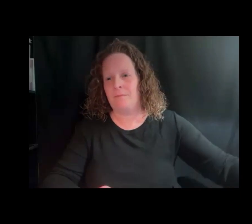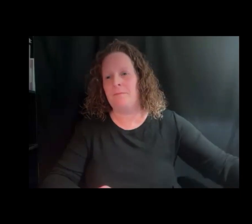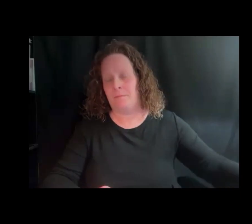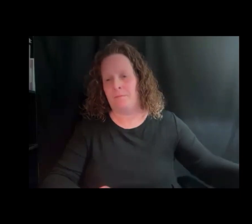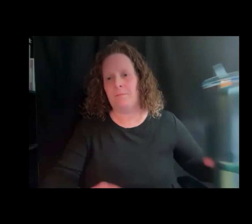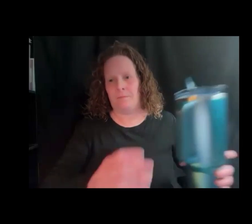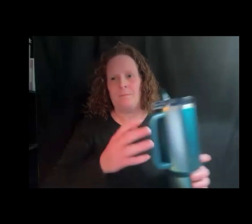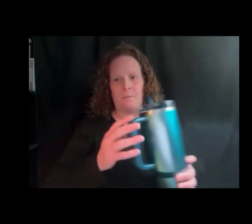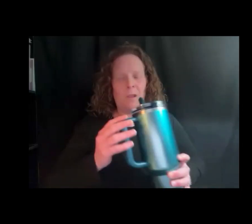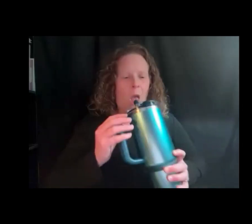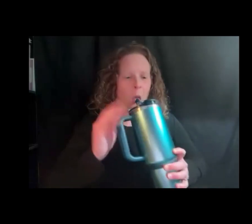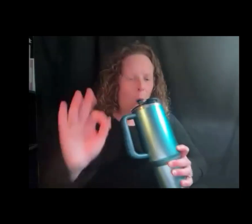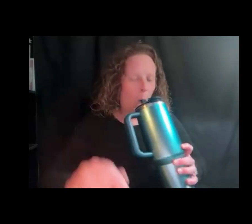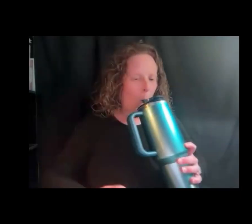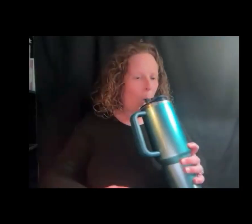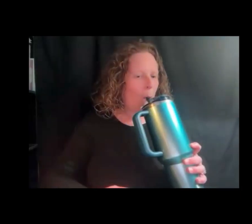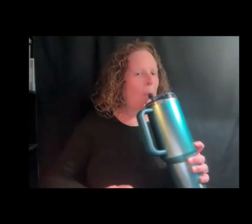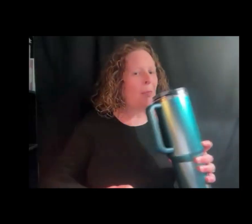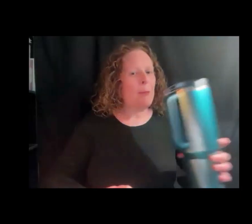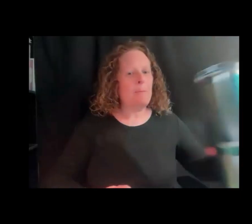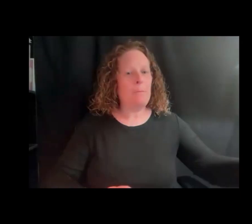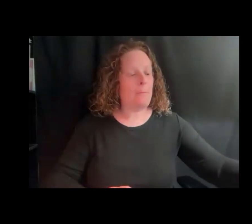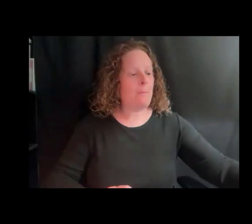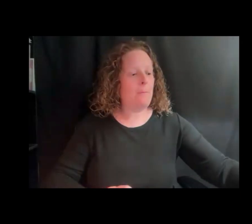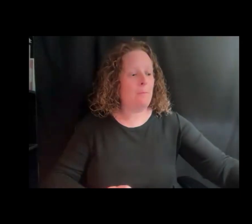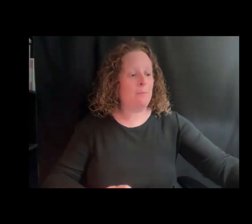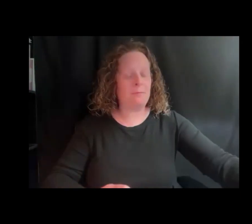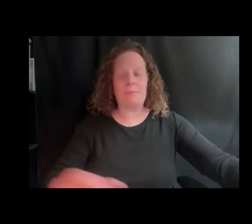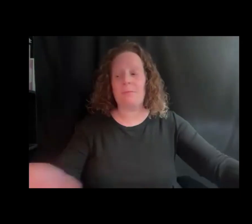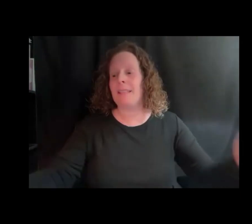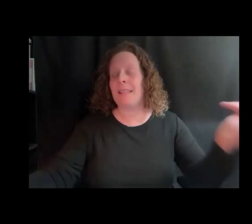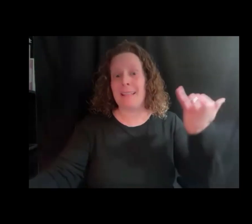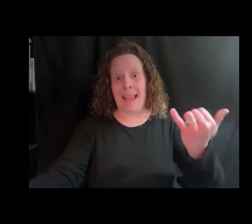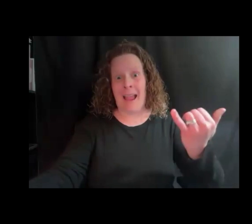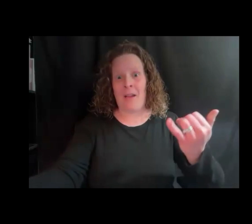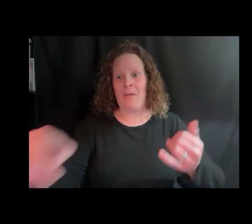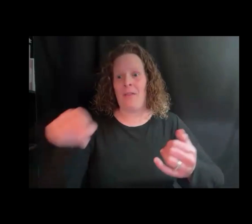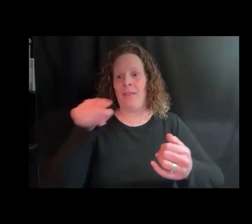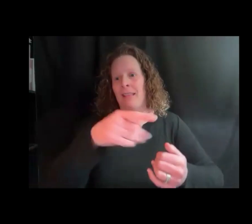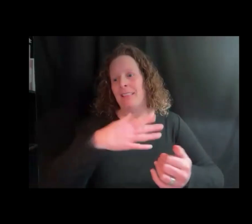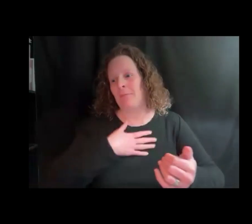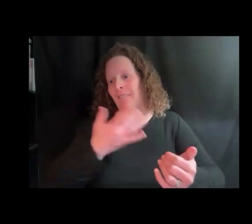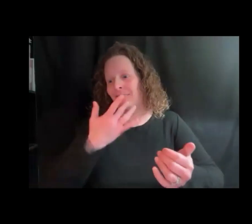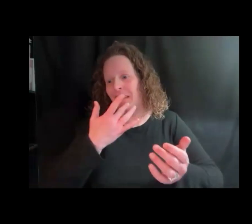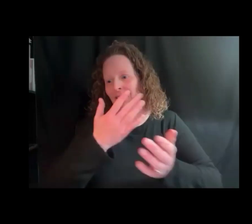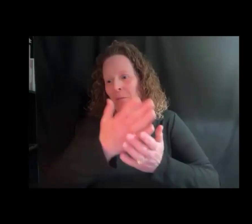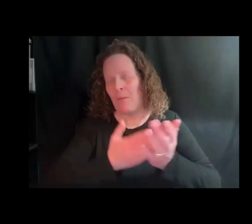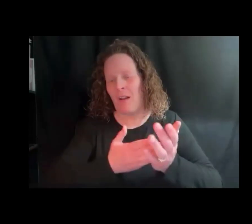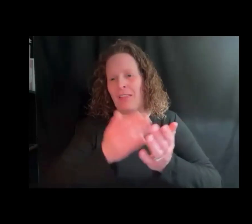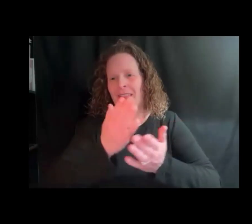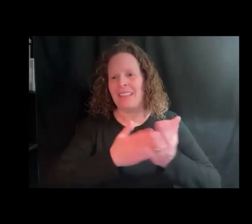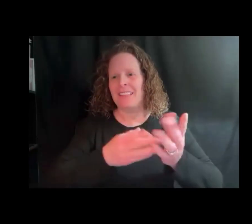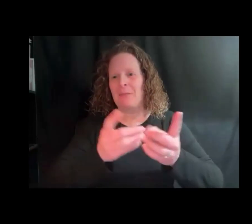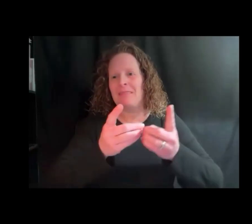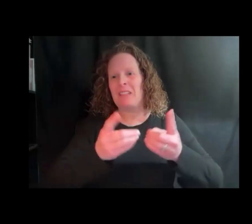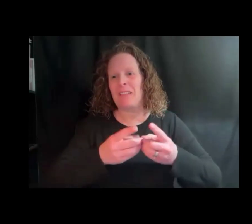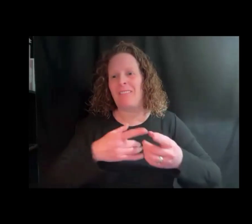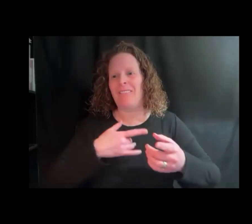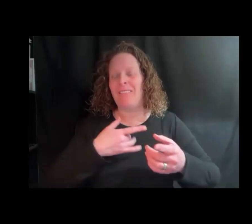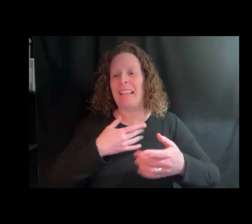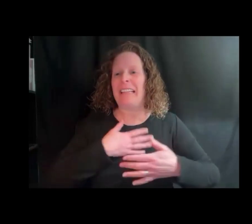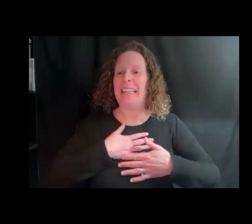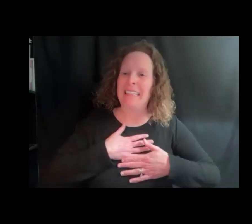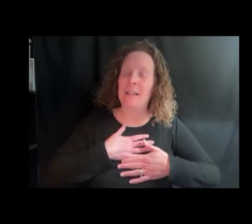is learning. Now this is my favorite part